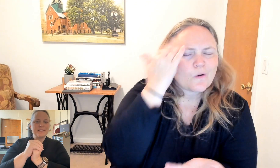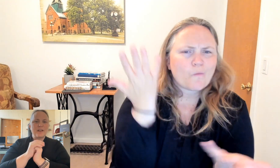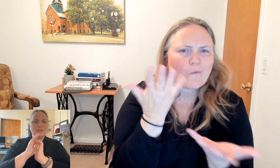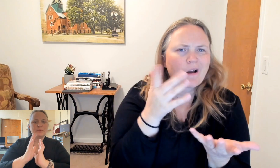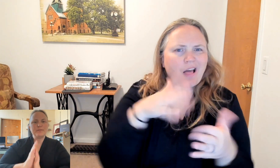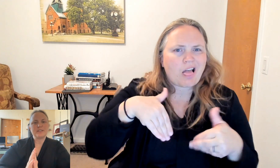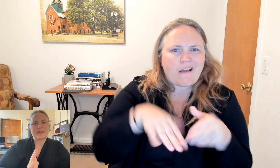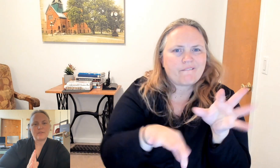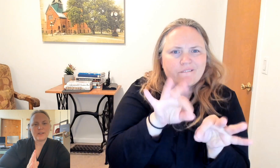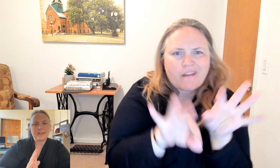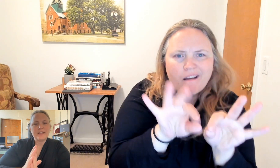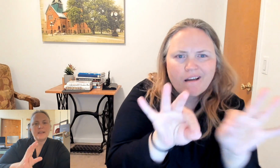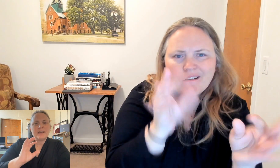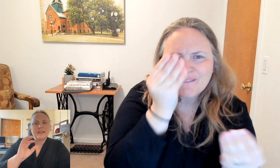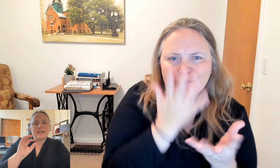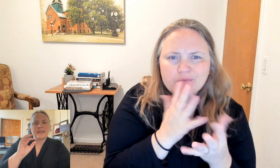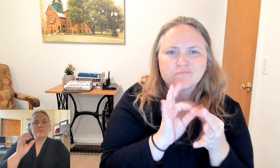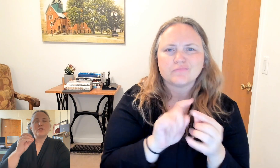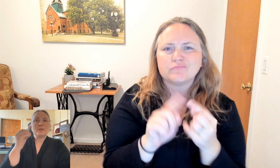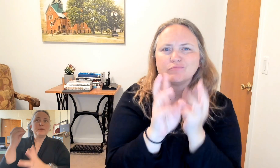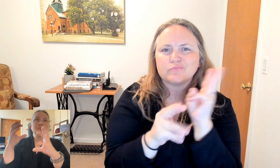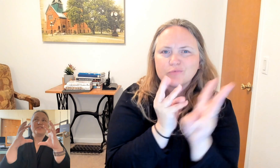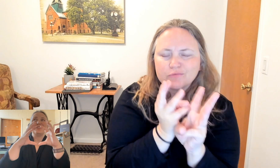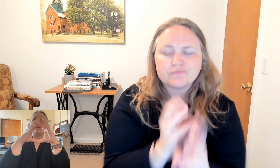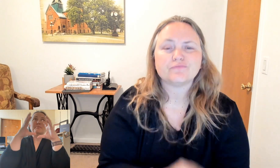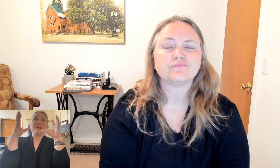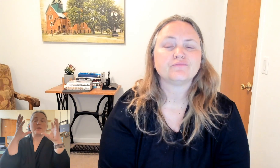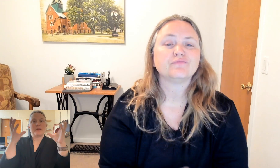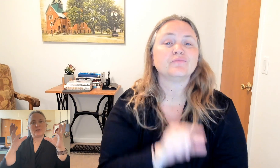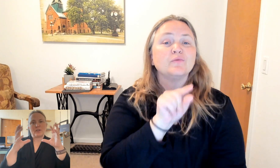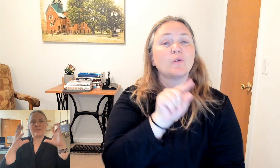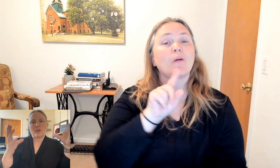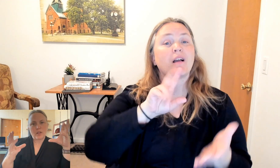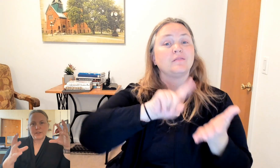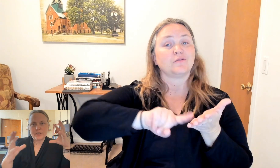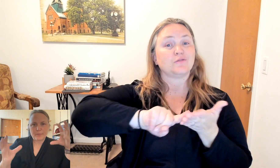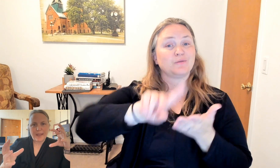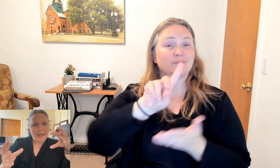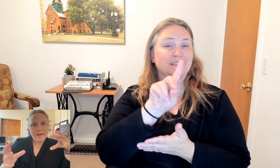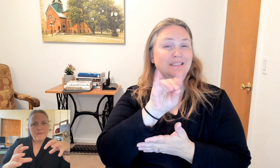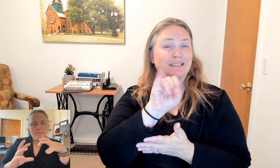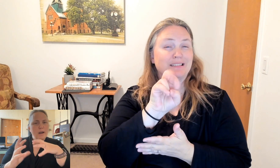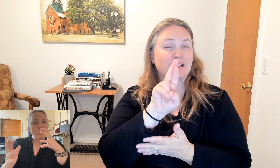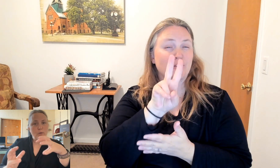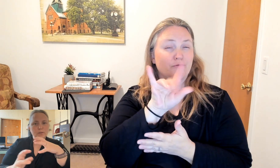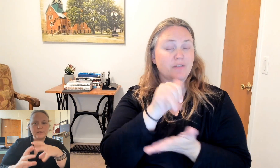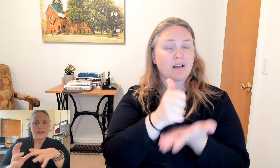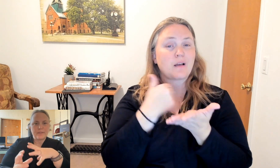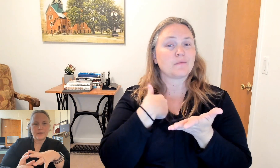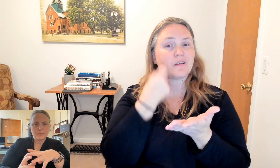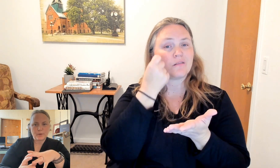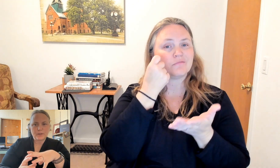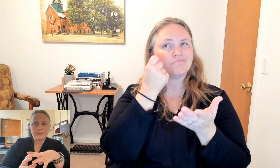And Scholarship of Discovery contributes to the bigger picture of knowledge that we have about our world and how things work.